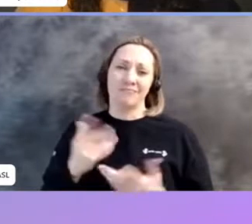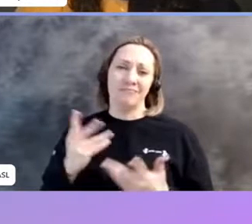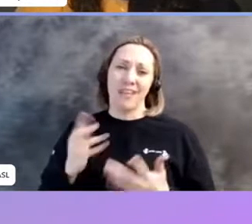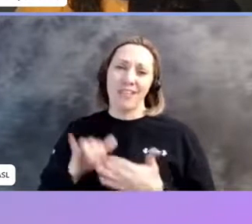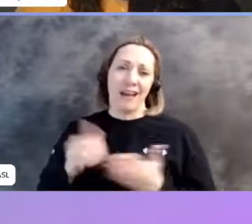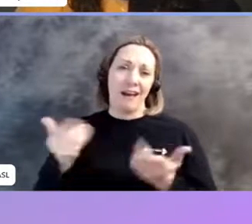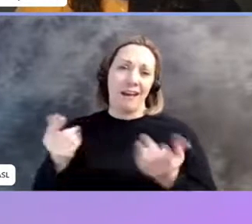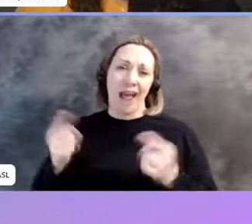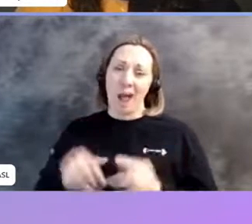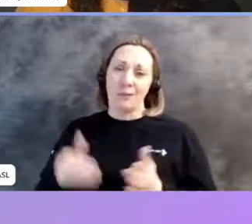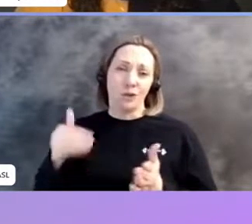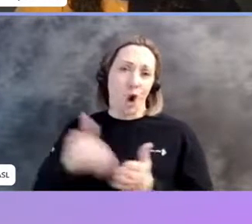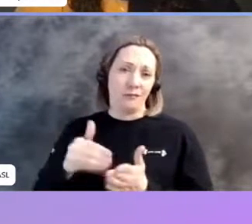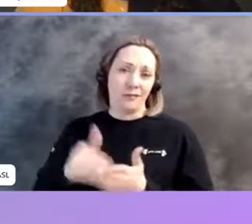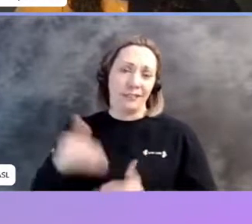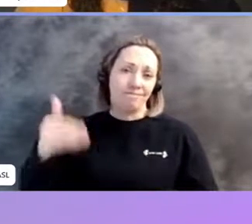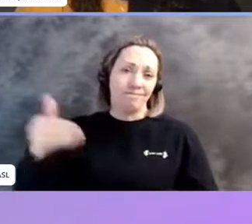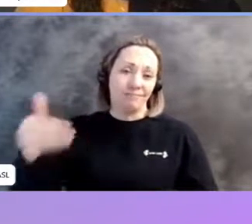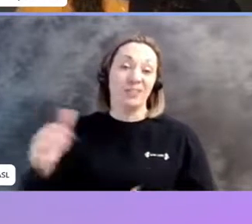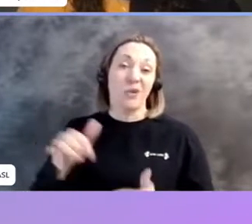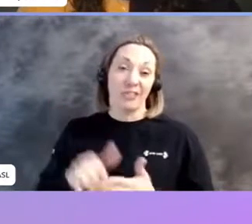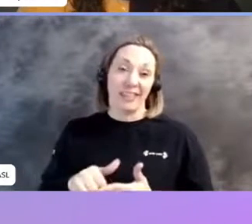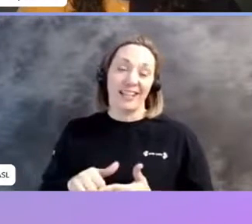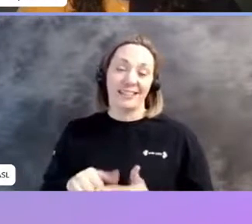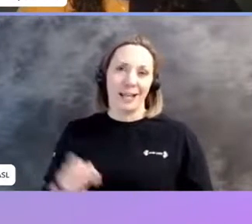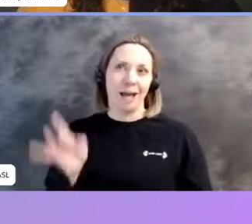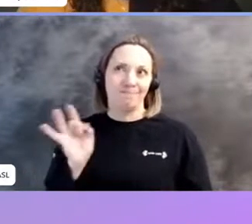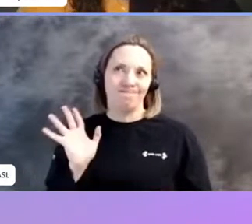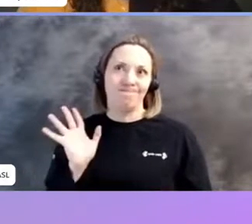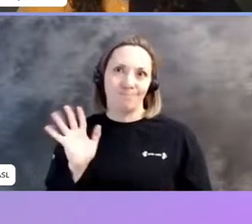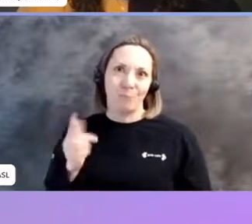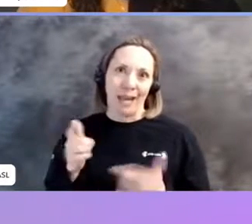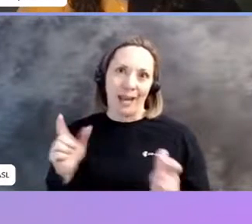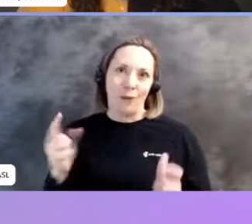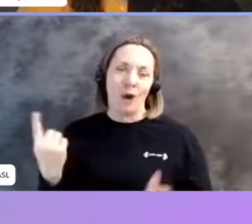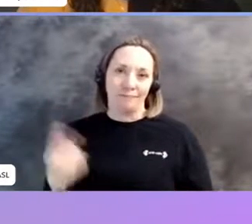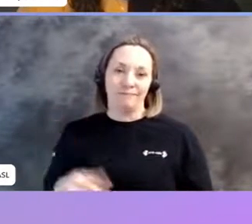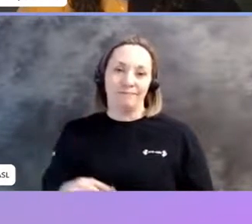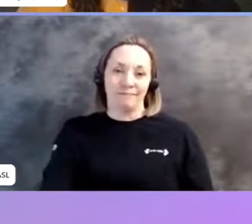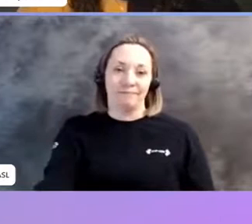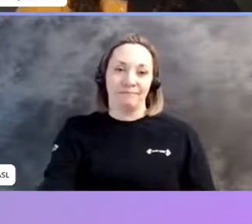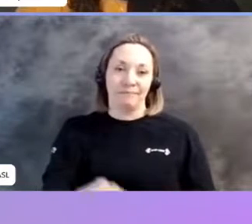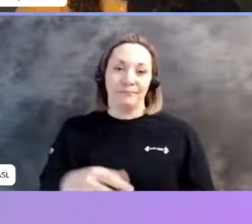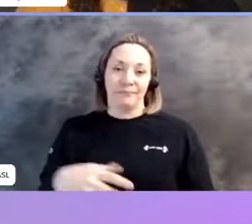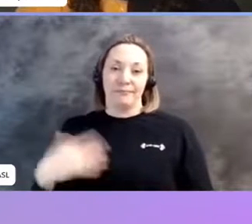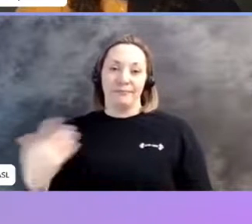they'll say we have the team are ready to go, it's me. I am the team and that happens so